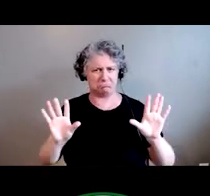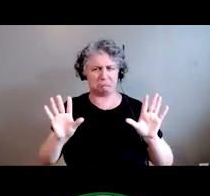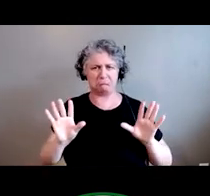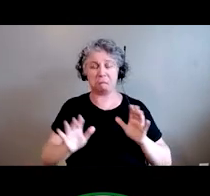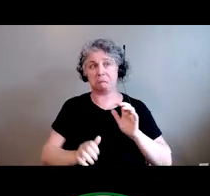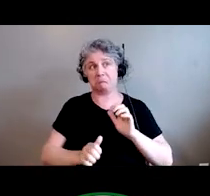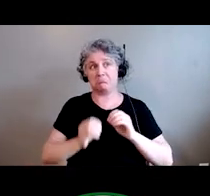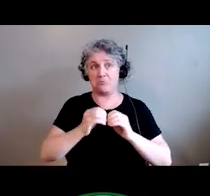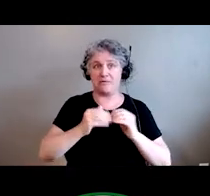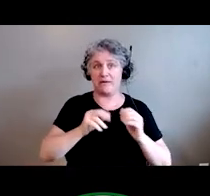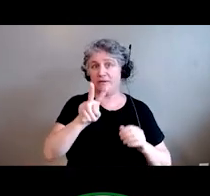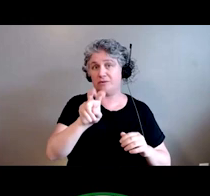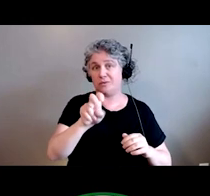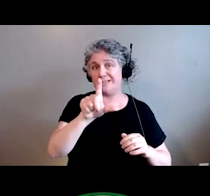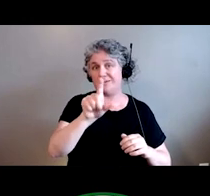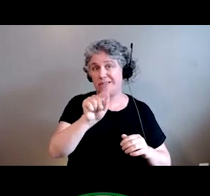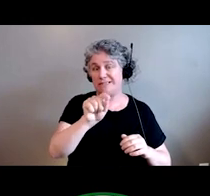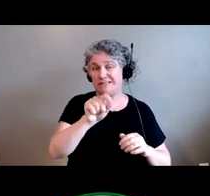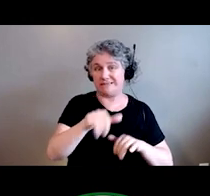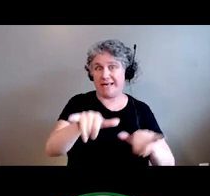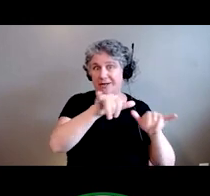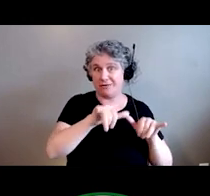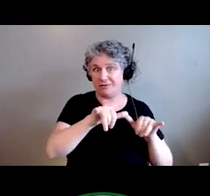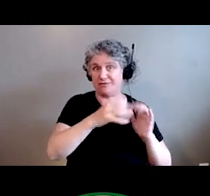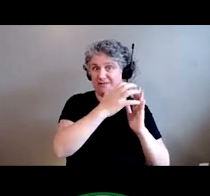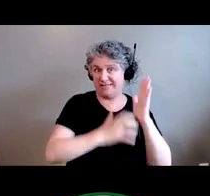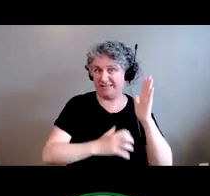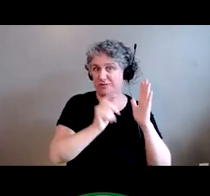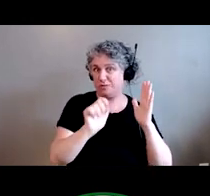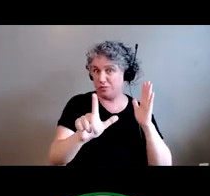For instance, Iran should have a cross slope of less than one degree. Each time we measure